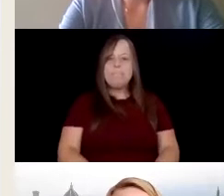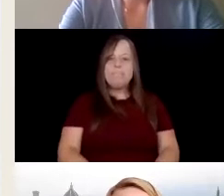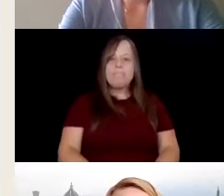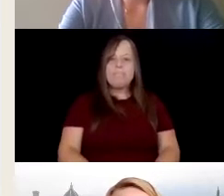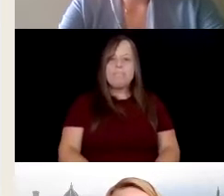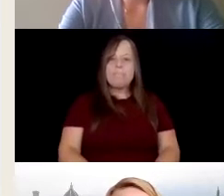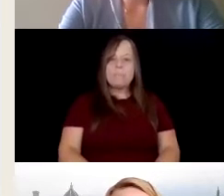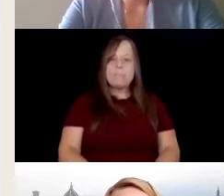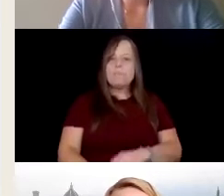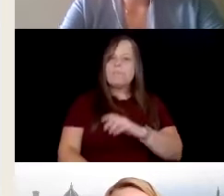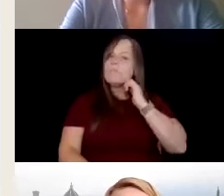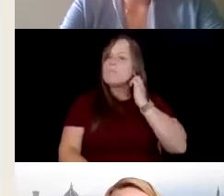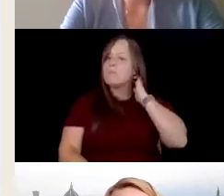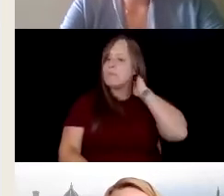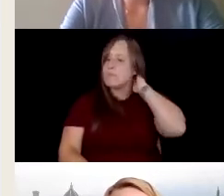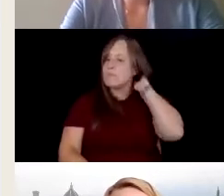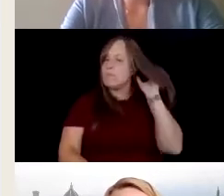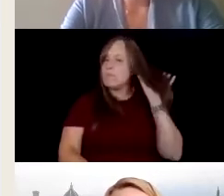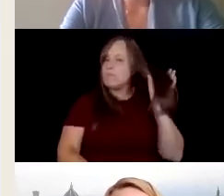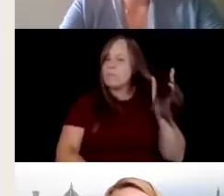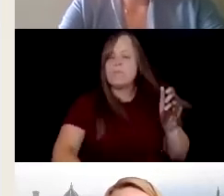All right, I'm gonna move on here to the next slide.